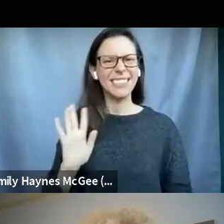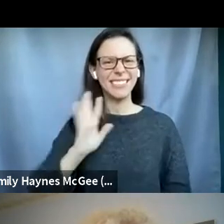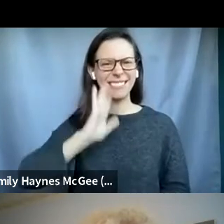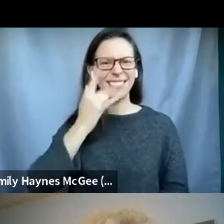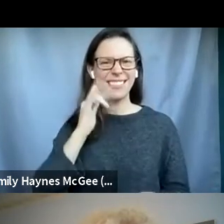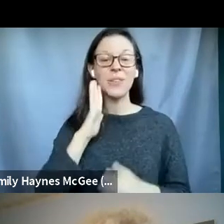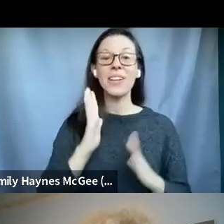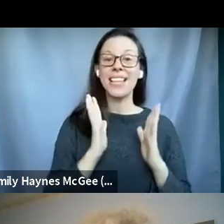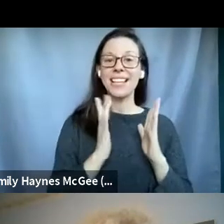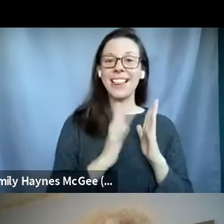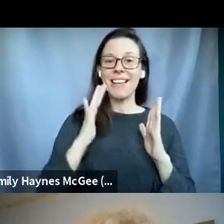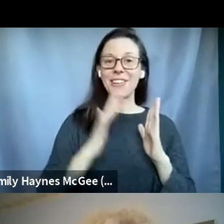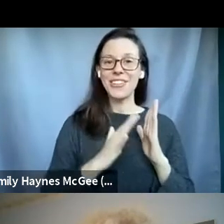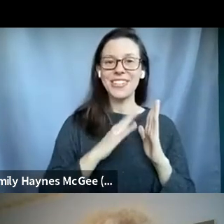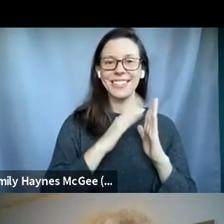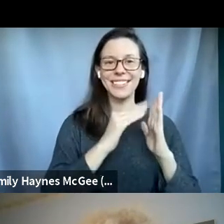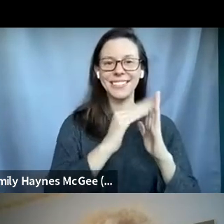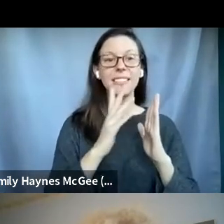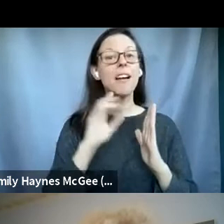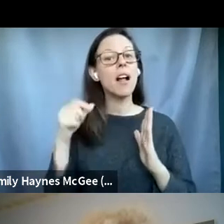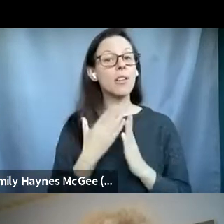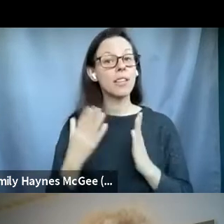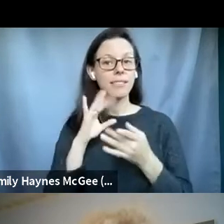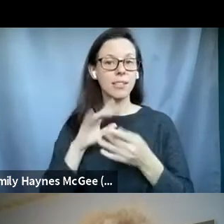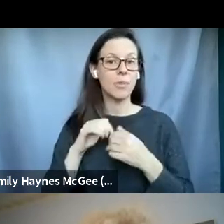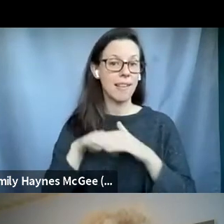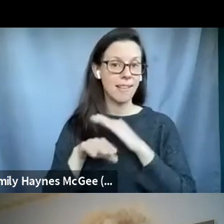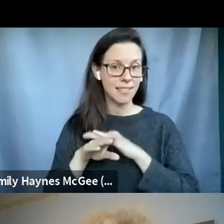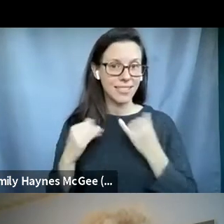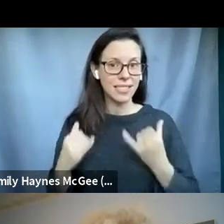And some other access things about today, we have closed captioning available if you